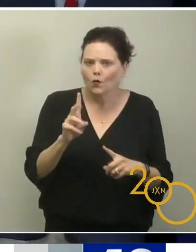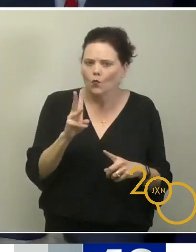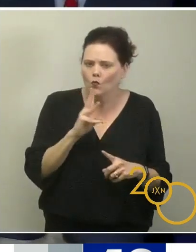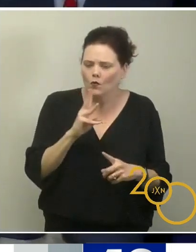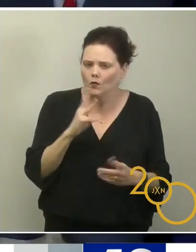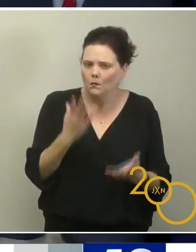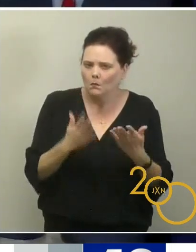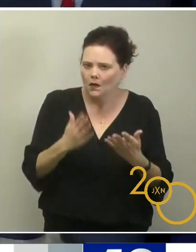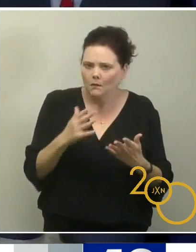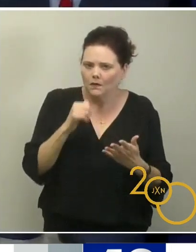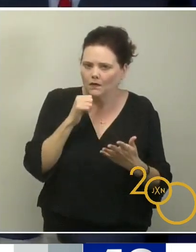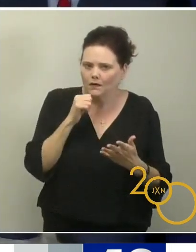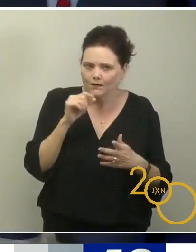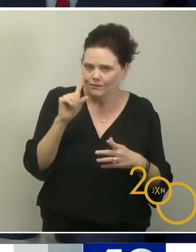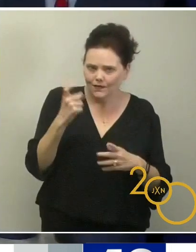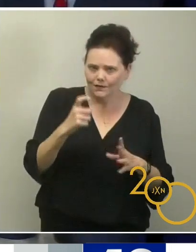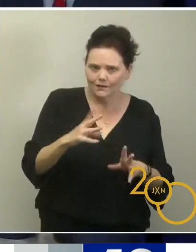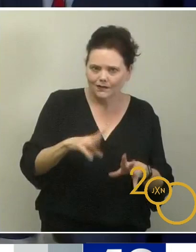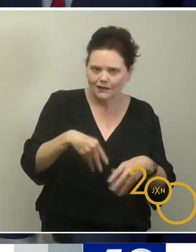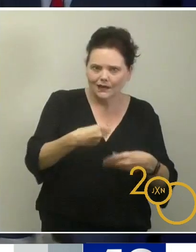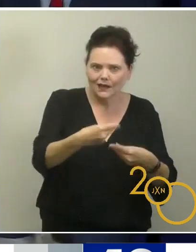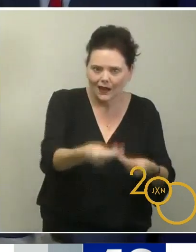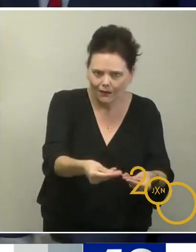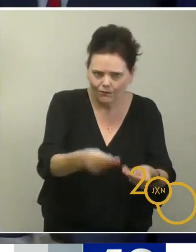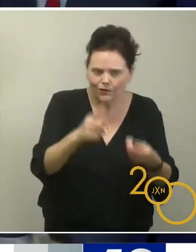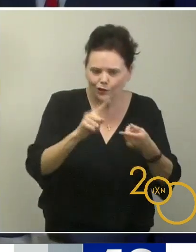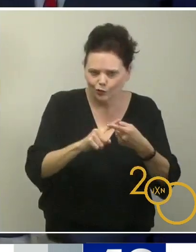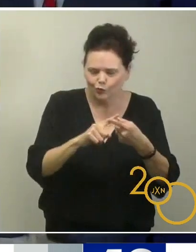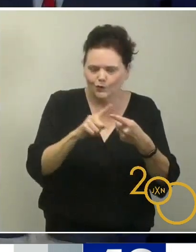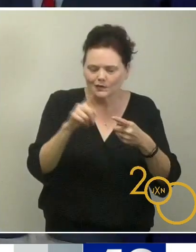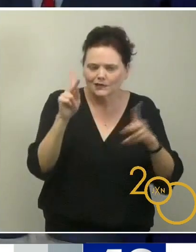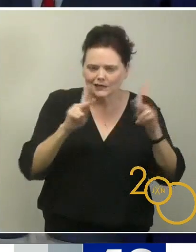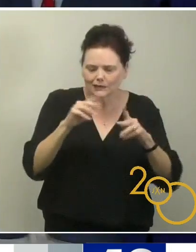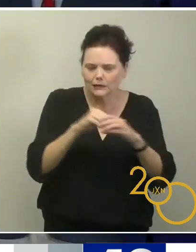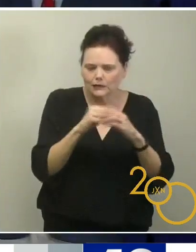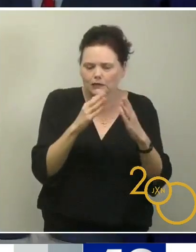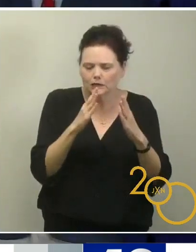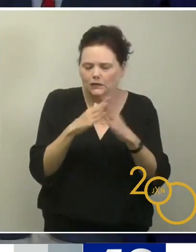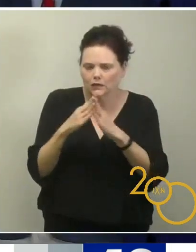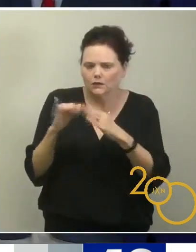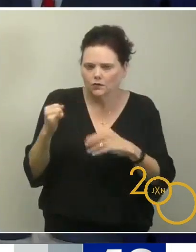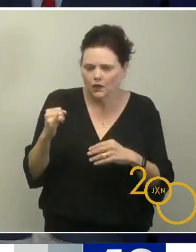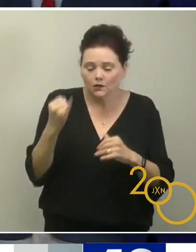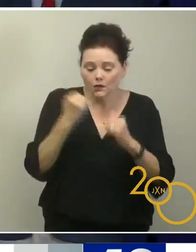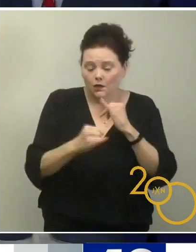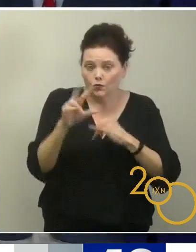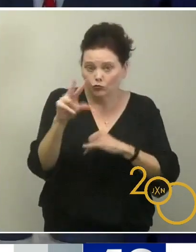MINOR FAILURE WITH THIS OTH OTHERWISE EQUIPMENT THAT HAS BEEN OPERATING FOR LONG TIME. LEADS TO SITUATIONS IN WHICH